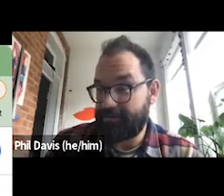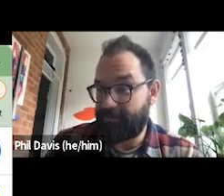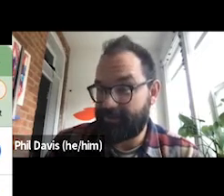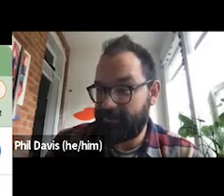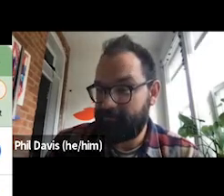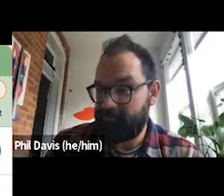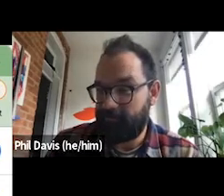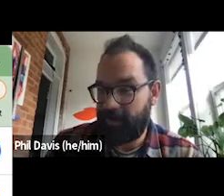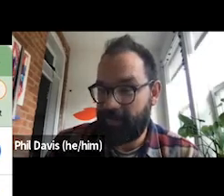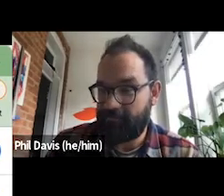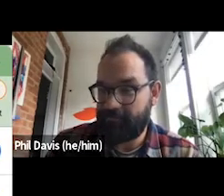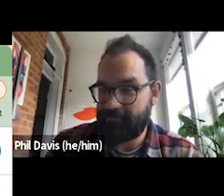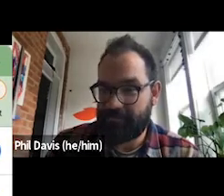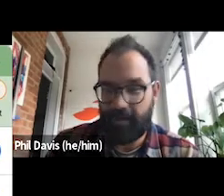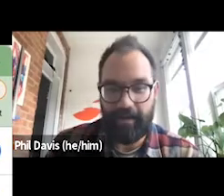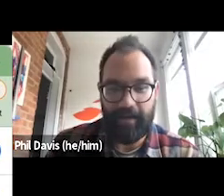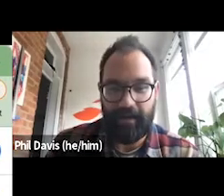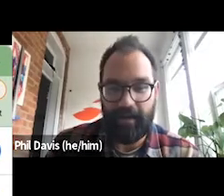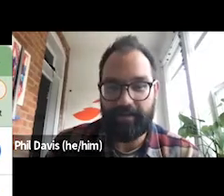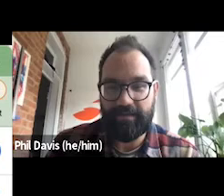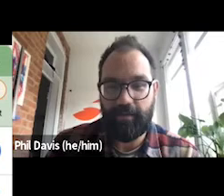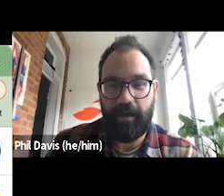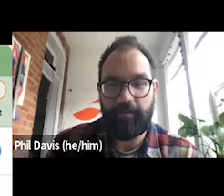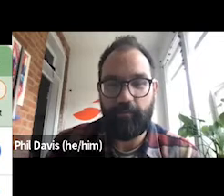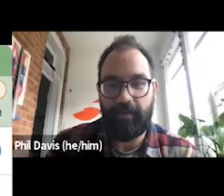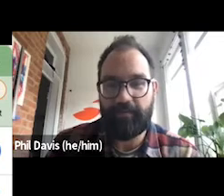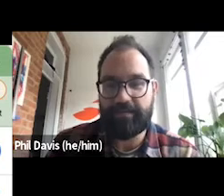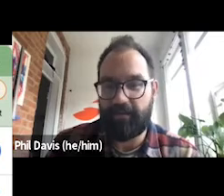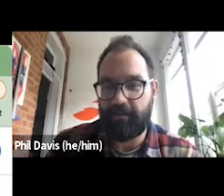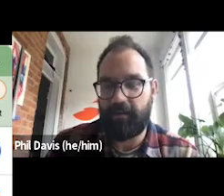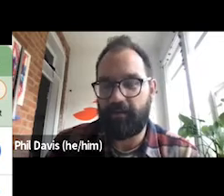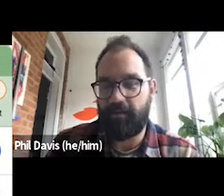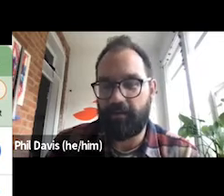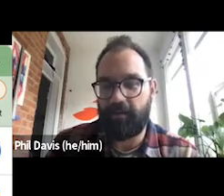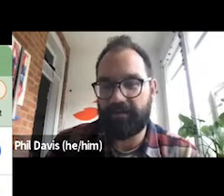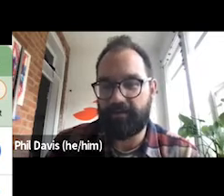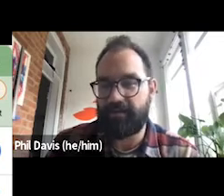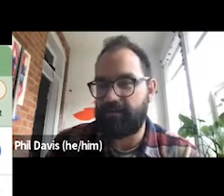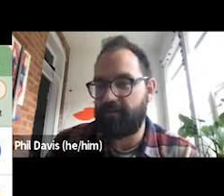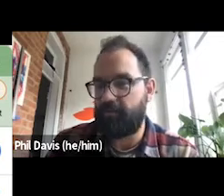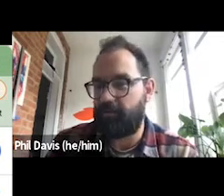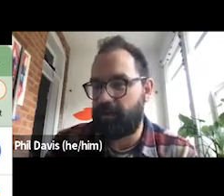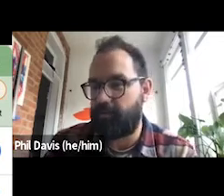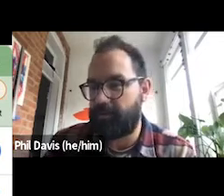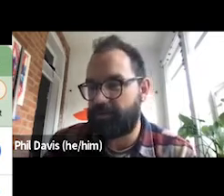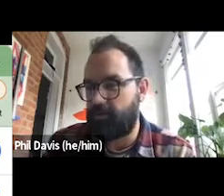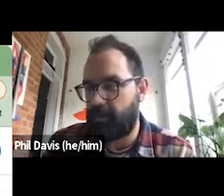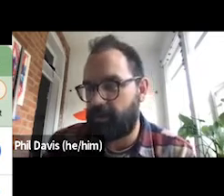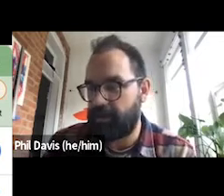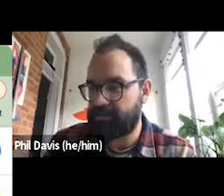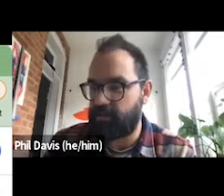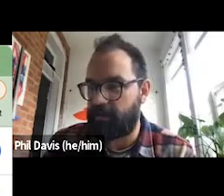is always good, right. And so we have these, you know, it is always good when making a budget to make an estimate